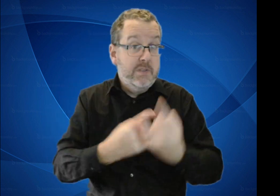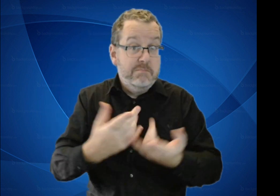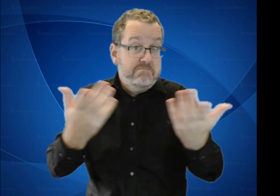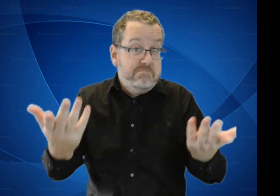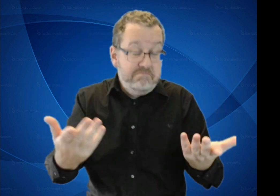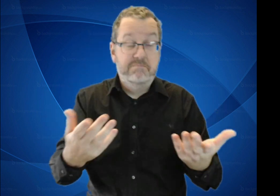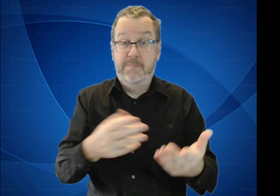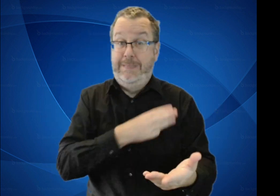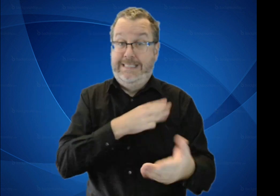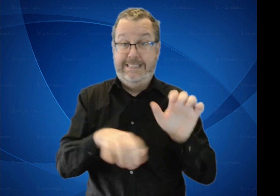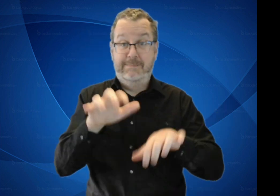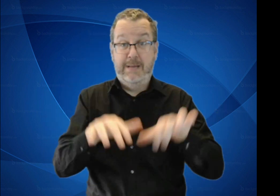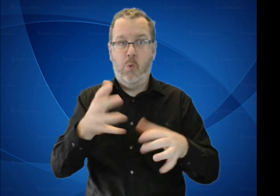Let me know what you think in the comments!